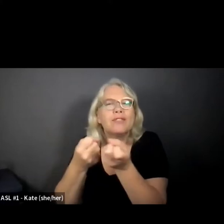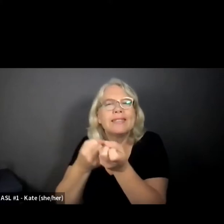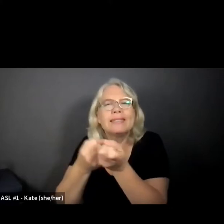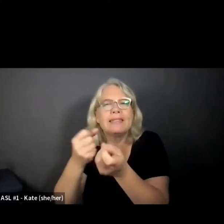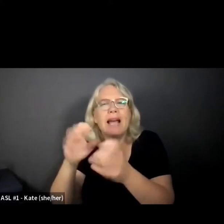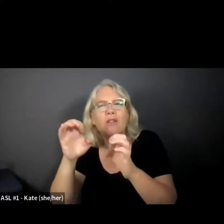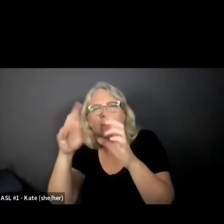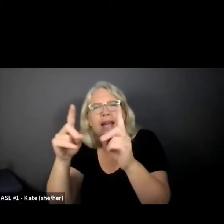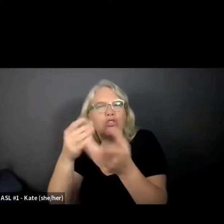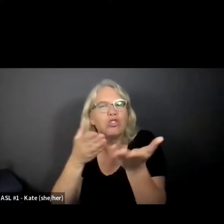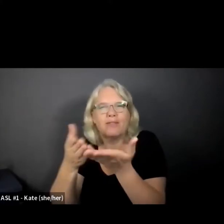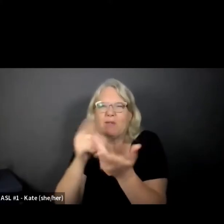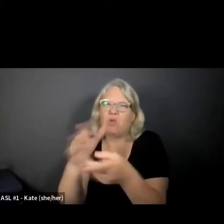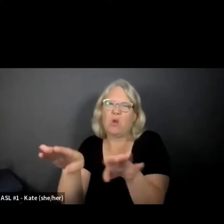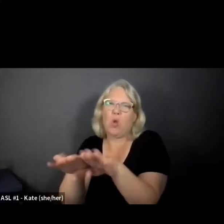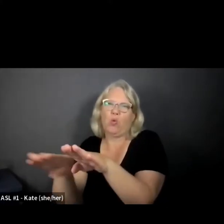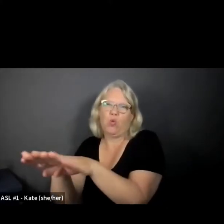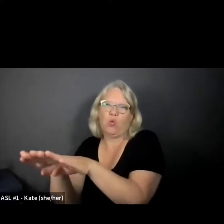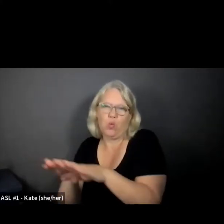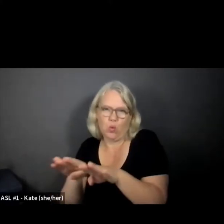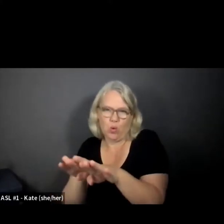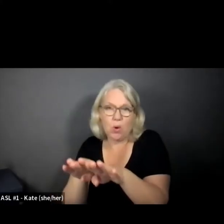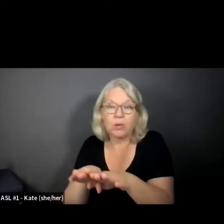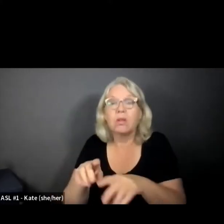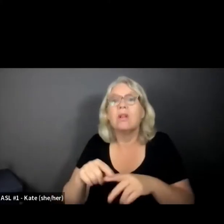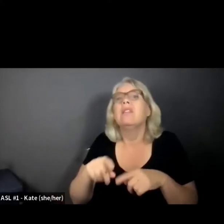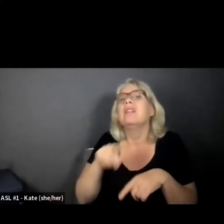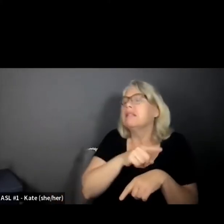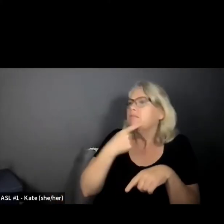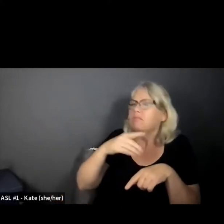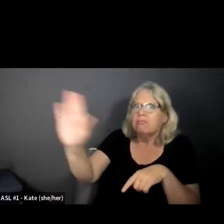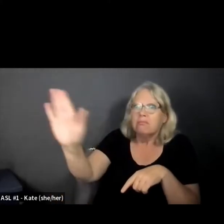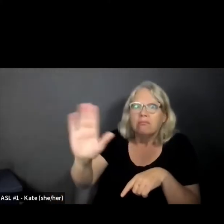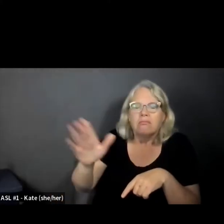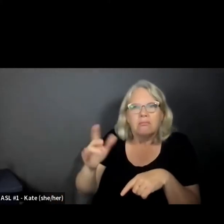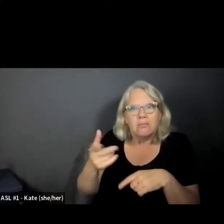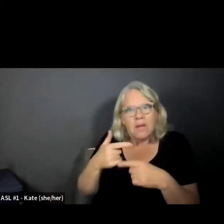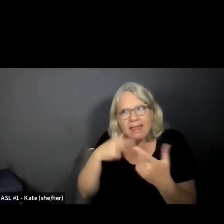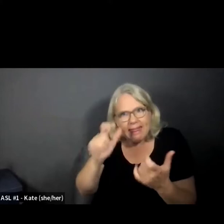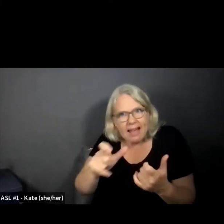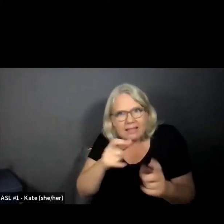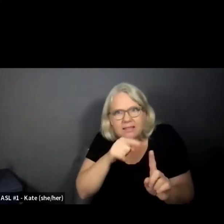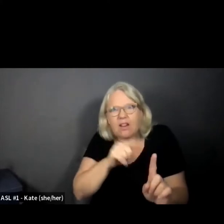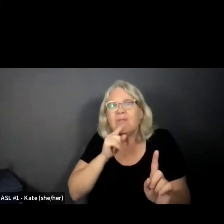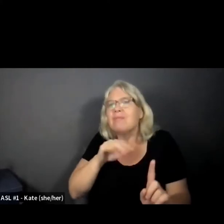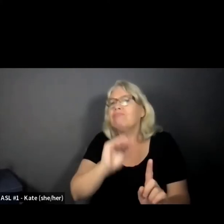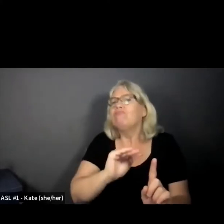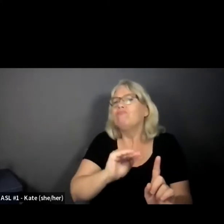THE SUPREME COURT HELD THE SERVICE CUTS DISPROPORTIONATELY DISADVANTAGED JEFFREY FROM MEANINGFUL ACCESS